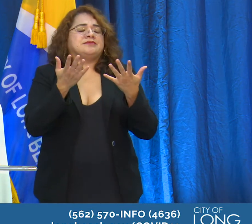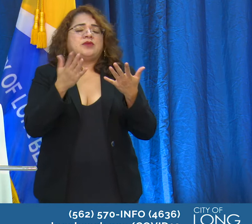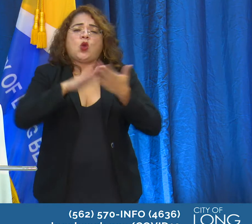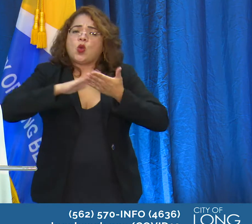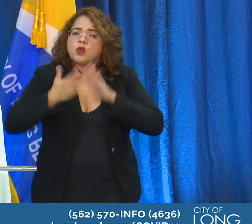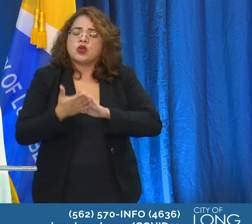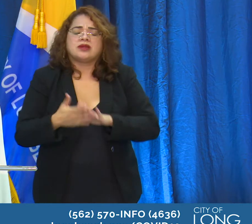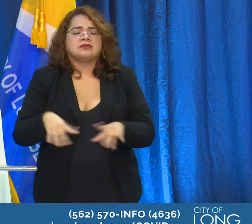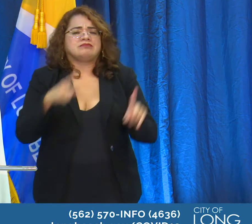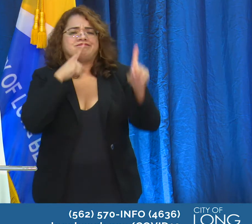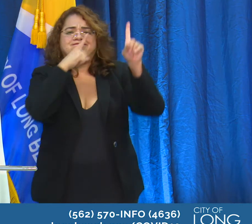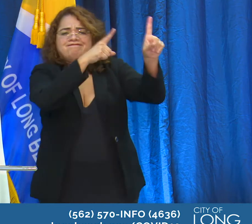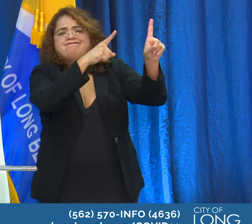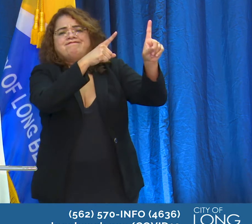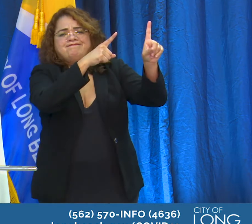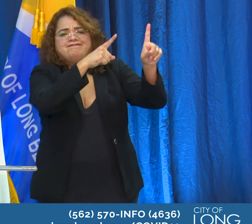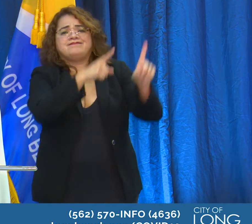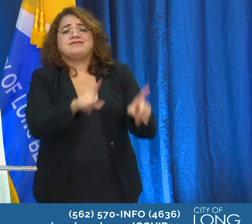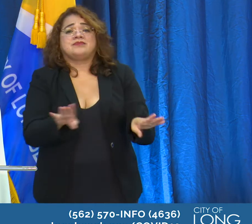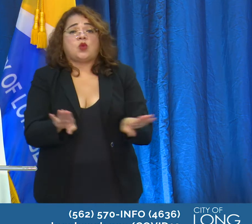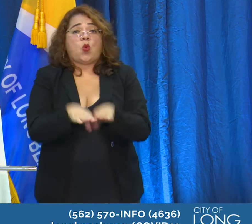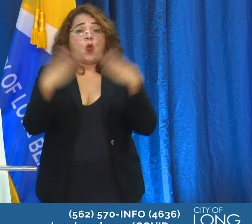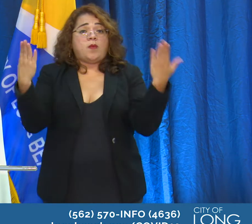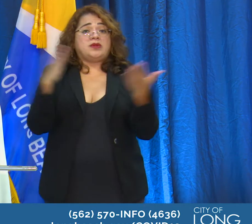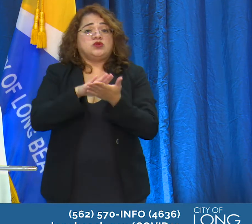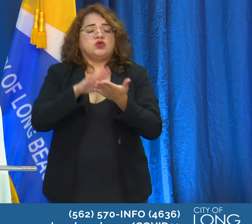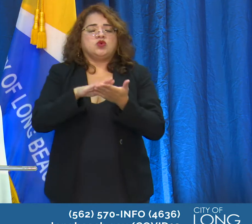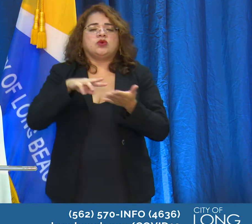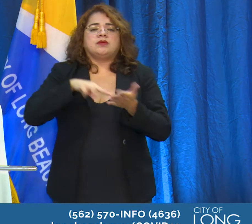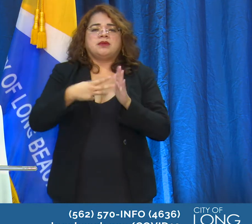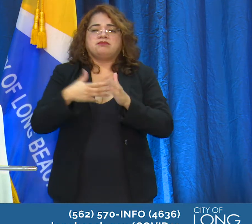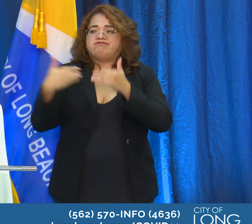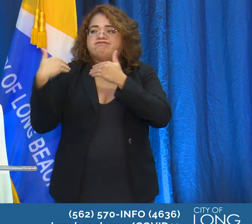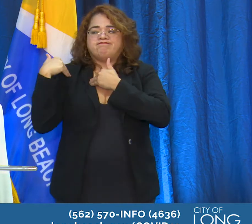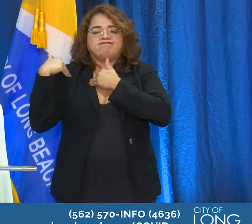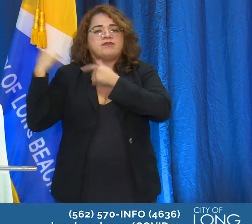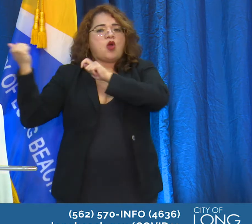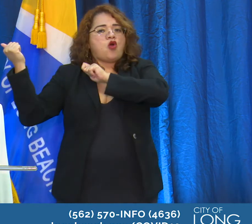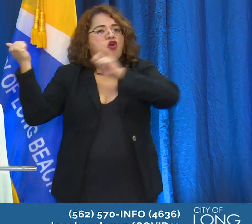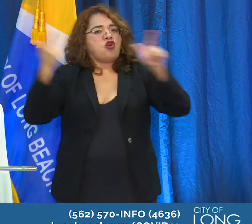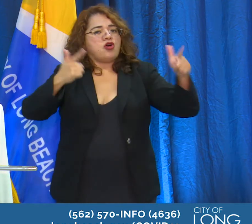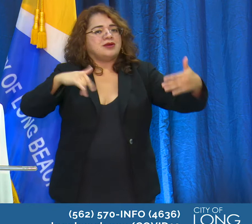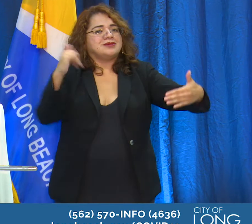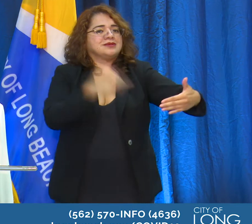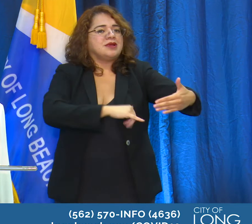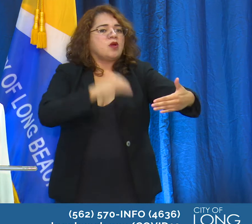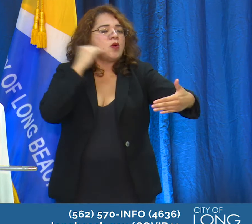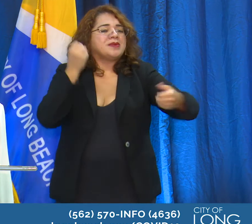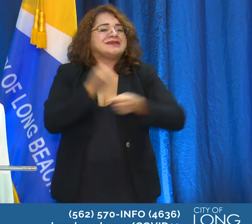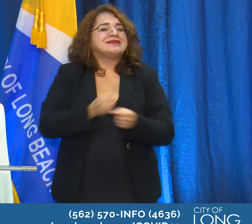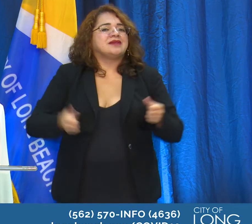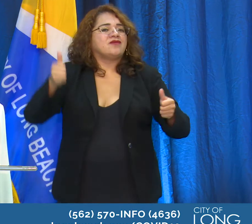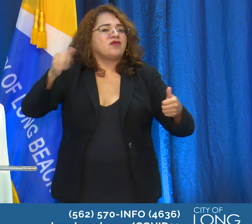For schools to begin to reopen, it will take all of us across the City following the Safer-At-Home order to slow the spread of this virus.